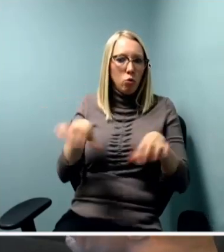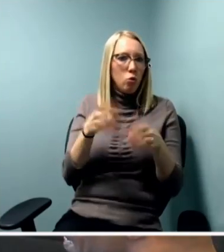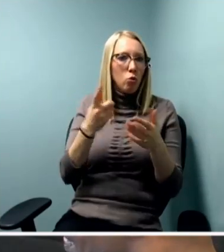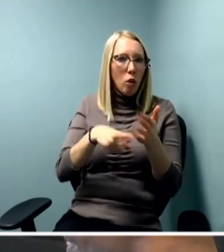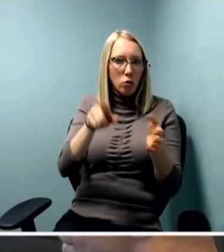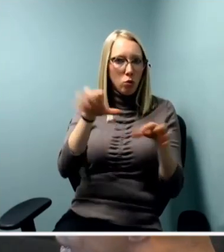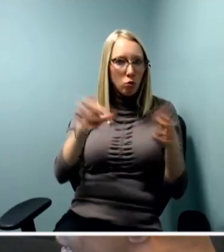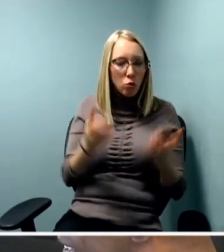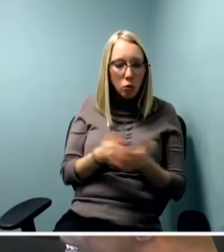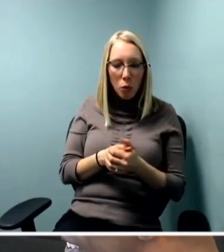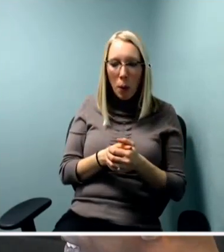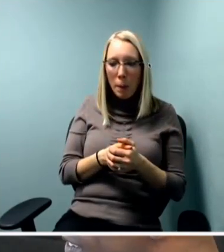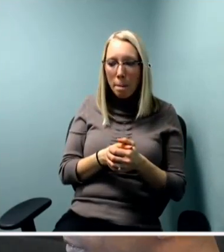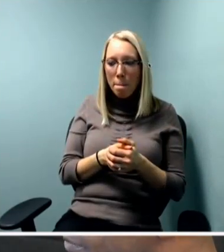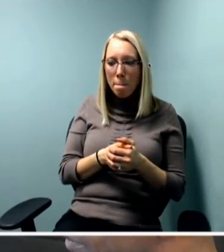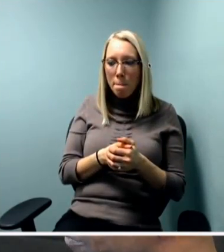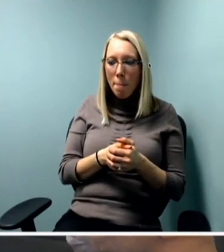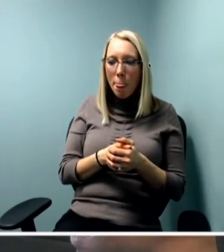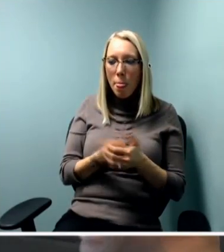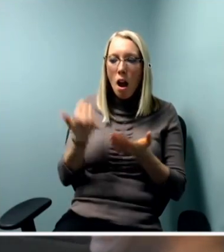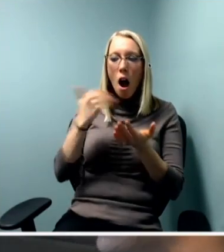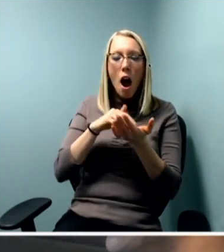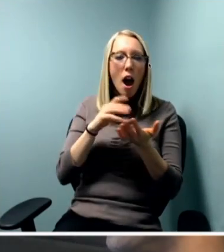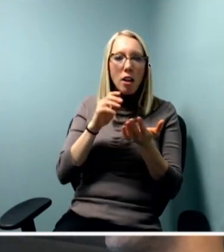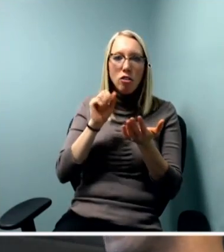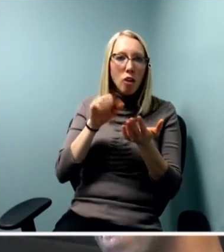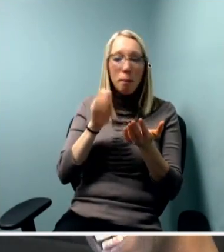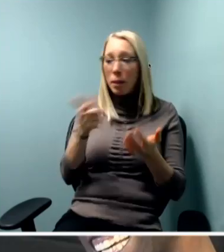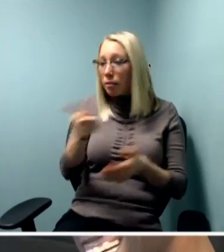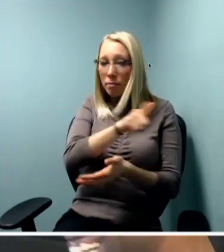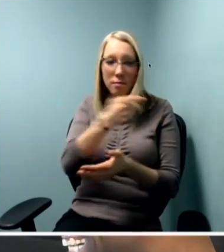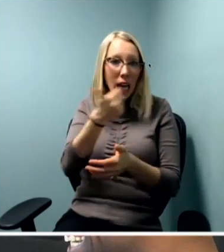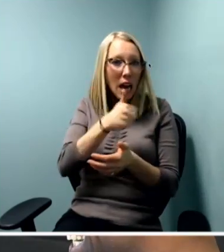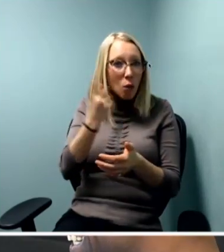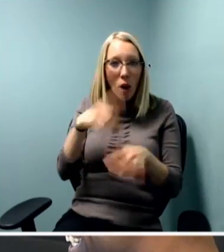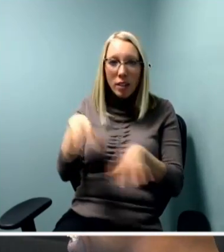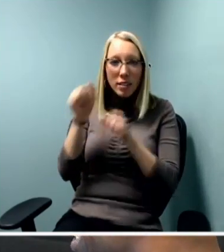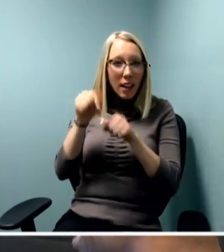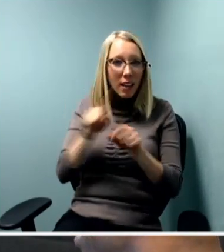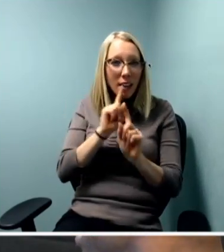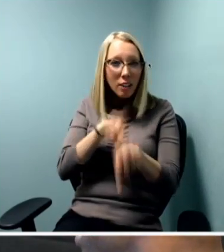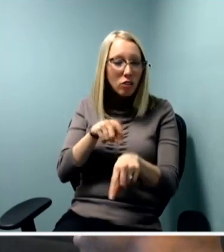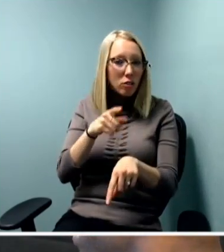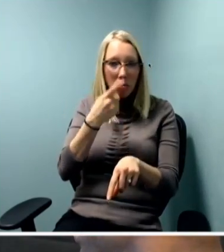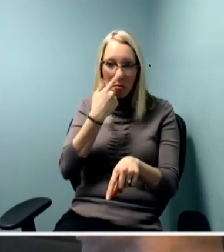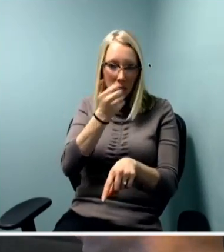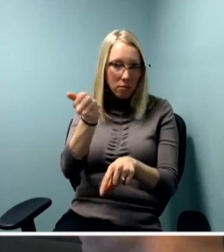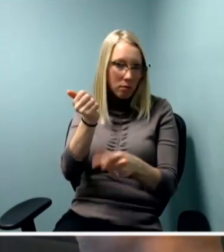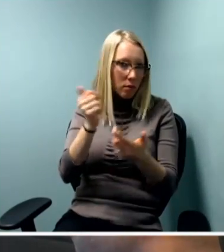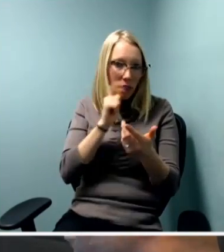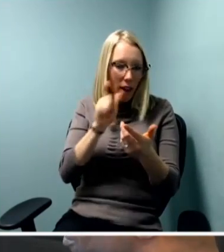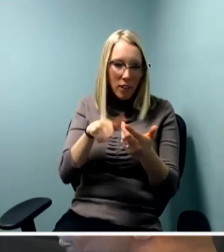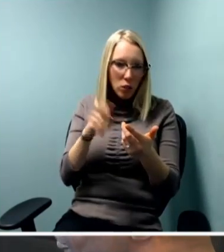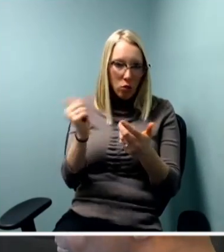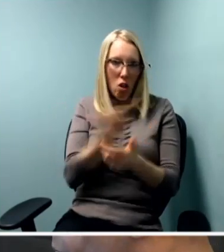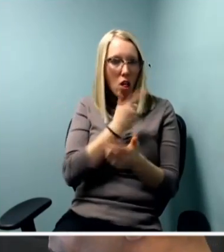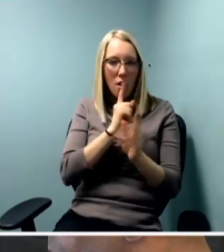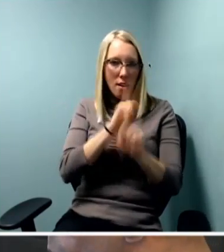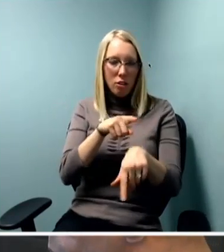Again, this is-- this can be a popcorn approach and not everybody has to chime in if you don't feel like it.